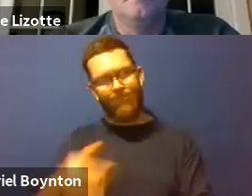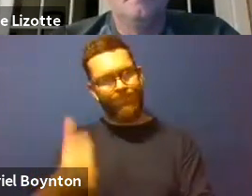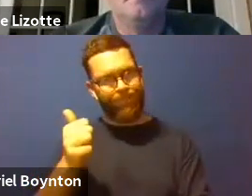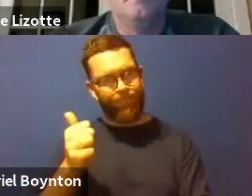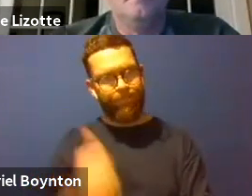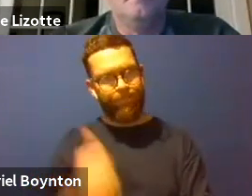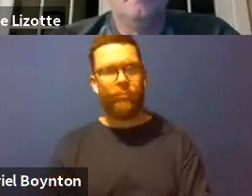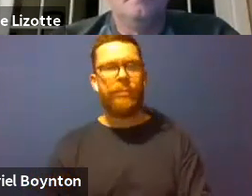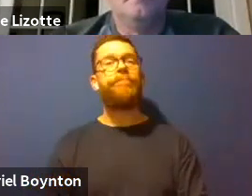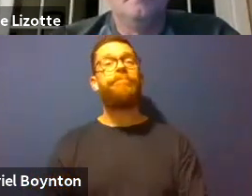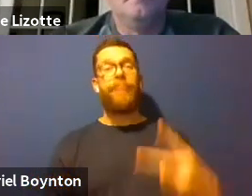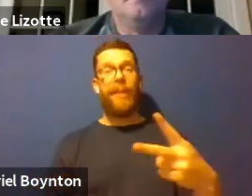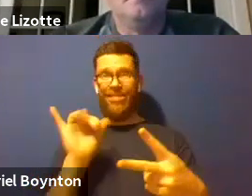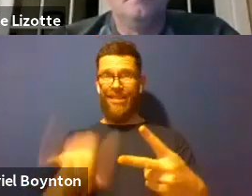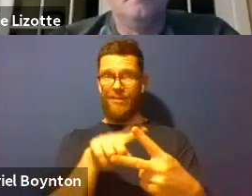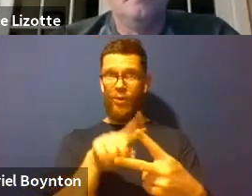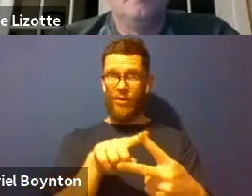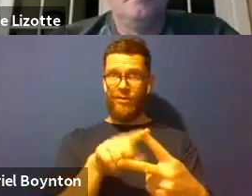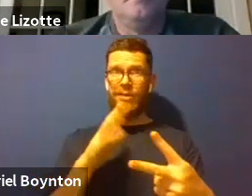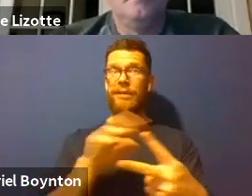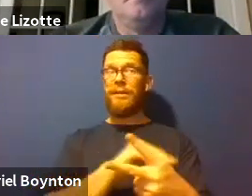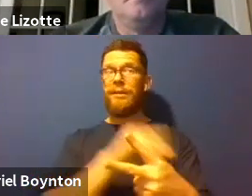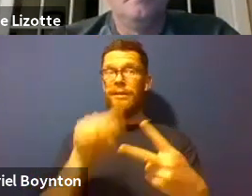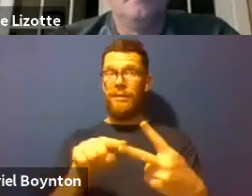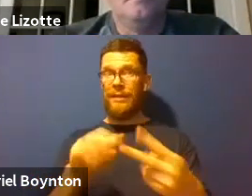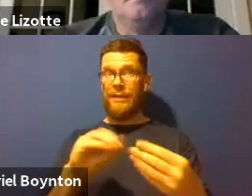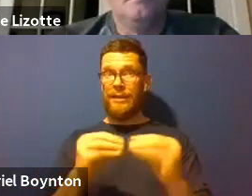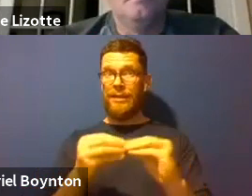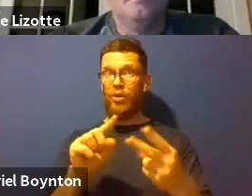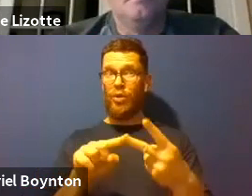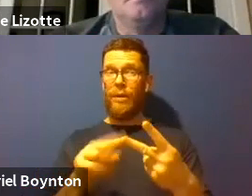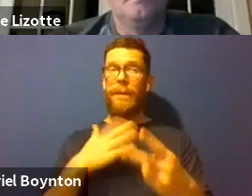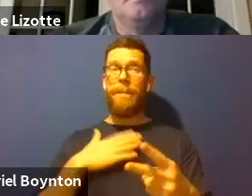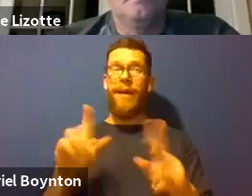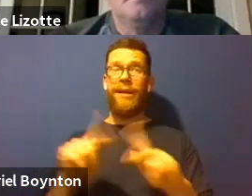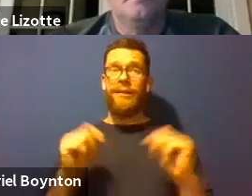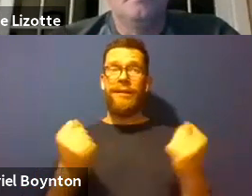Joe Baeta, Supt. : My team is running ragged, I mean, they all run everybody's running ragged, but you gotta remember you get you get